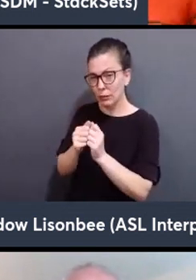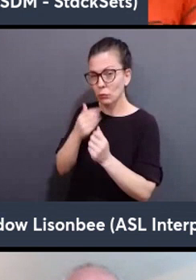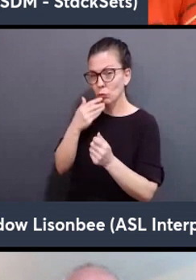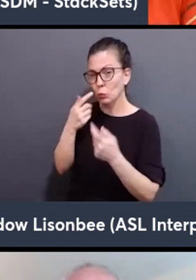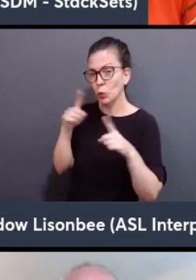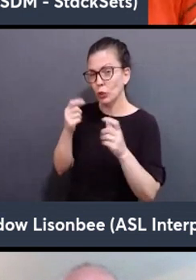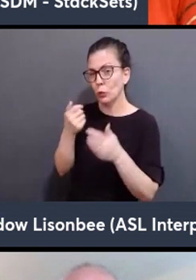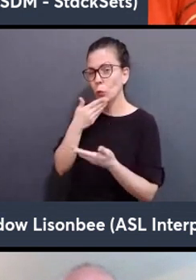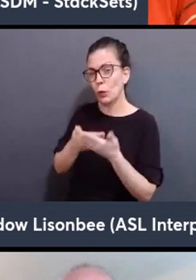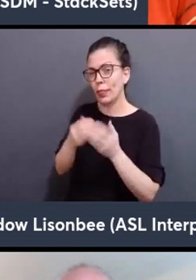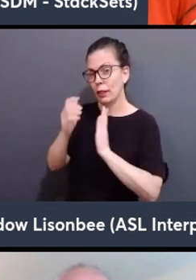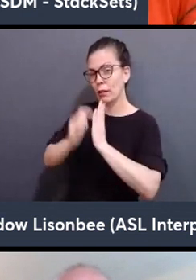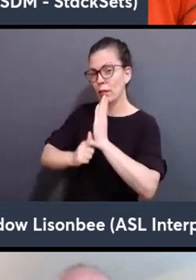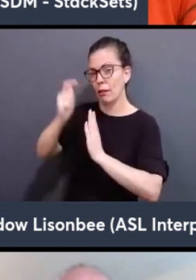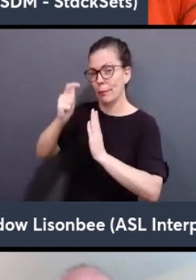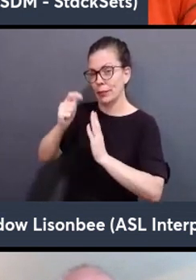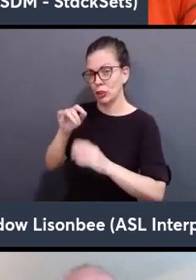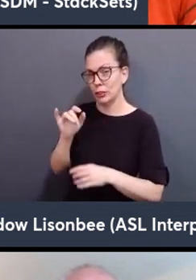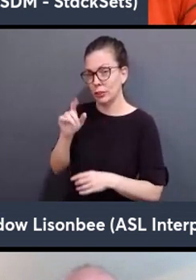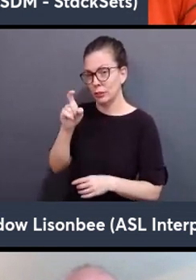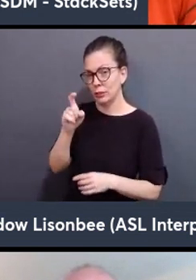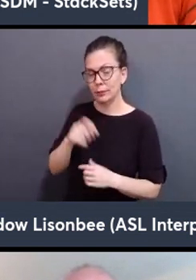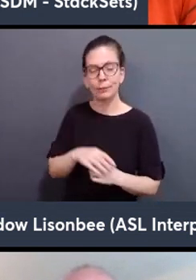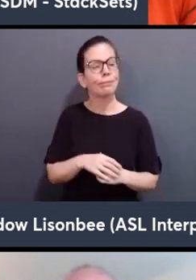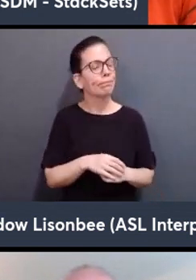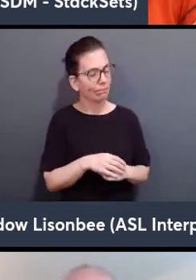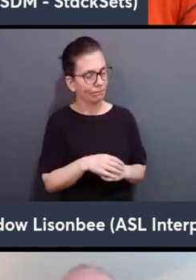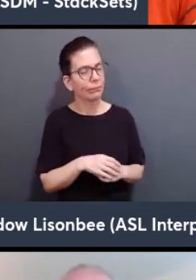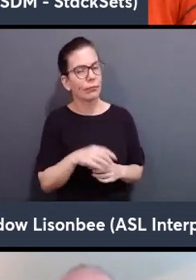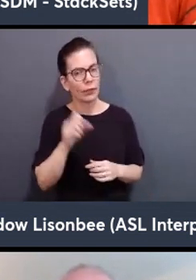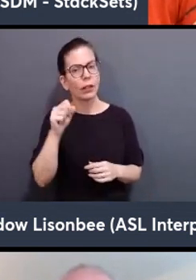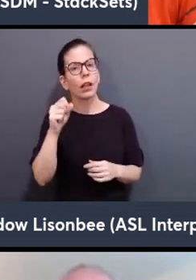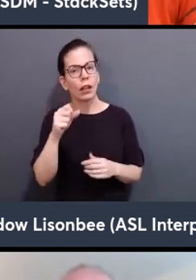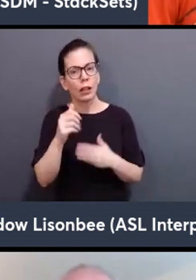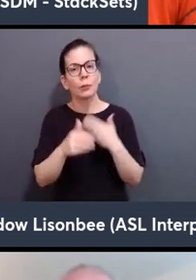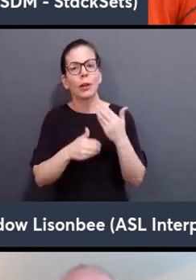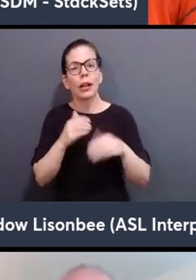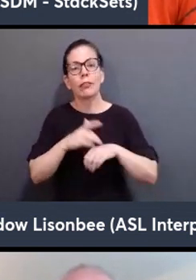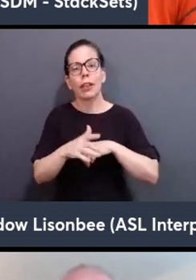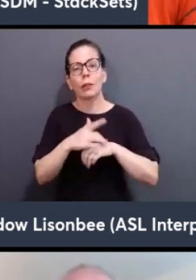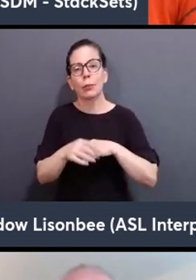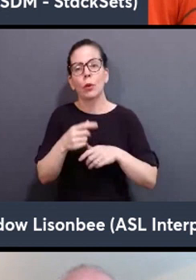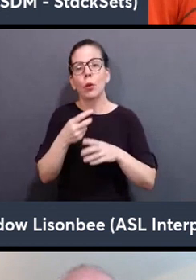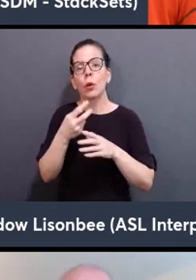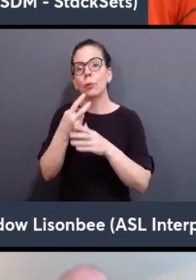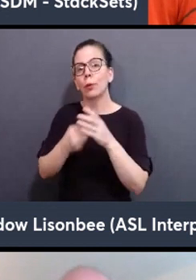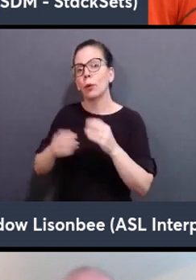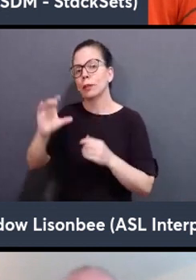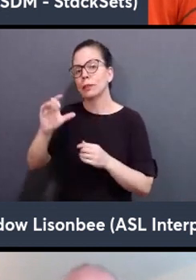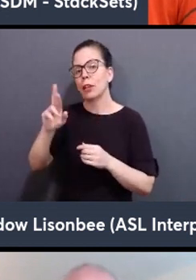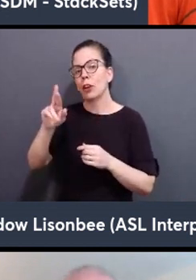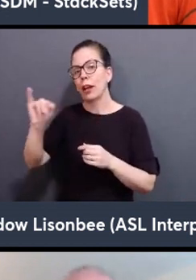Yes, first I'd say it's available in both the CRI, command line and also CDK.